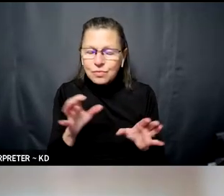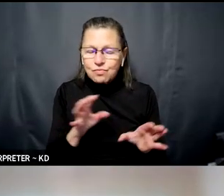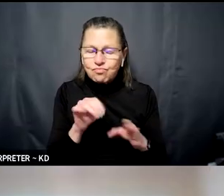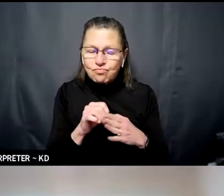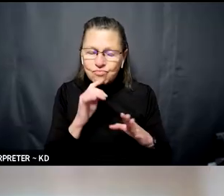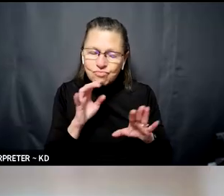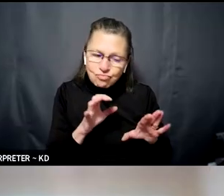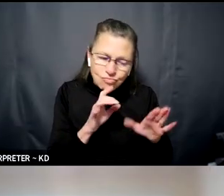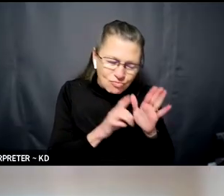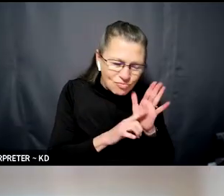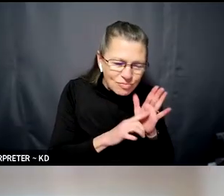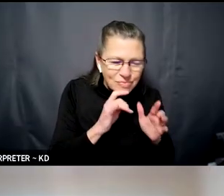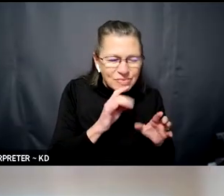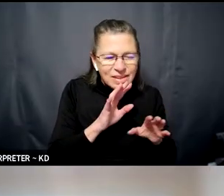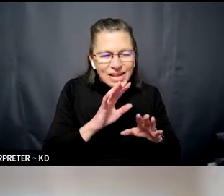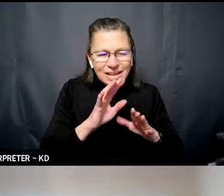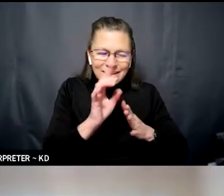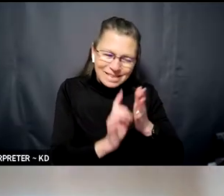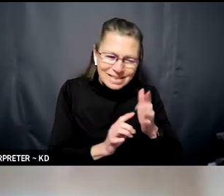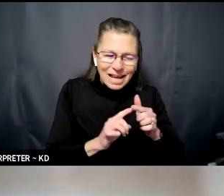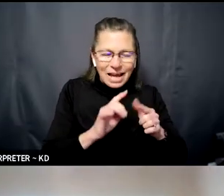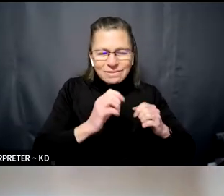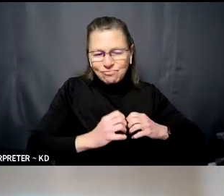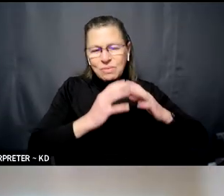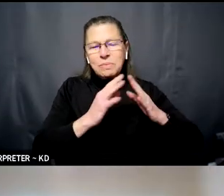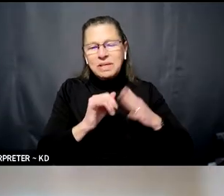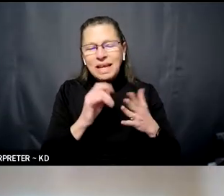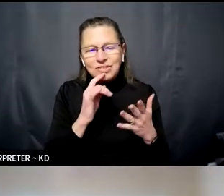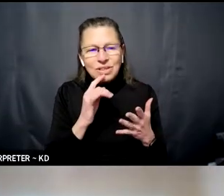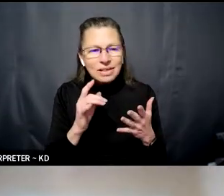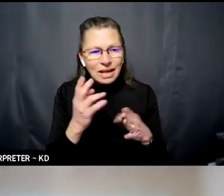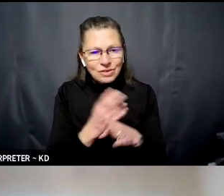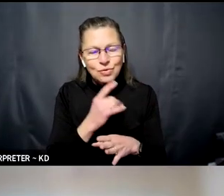design, implementation, and effectiveness of public health programs. This includes working